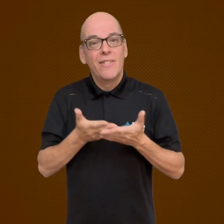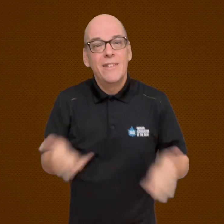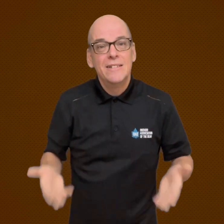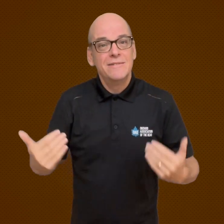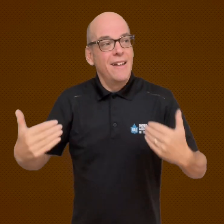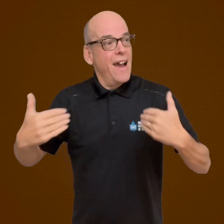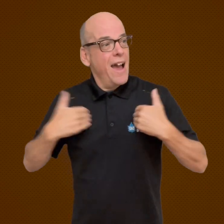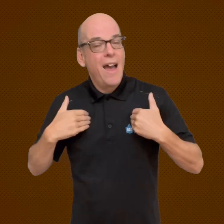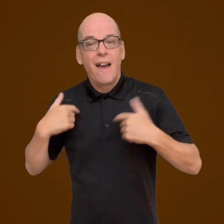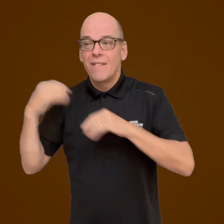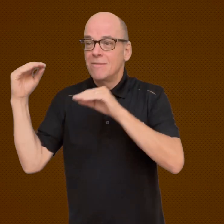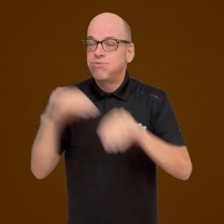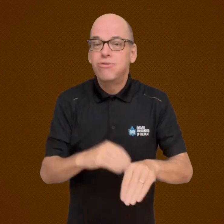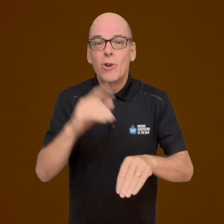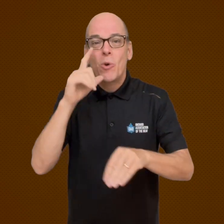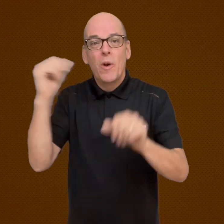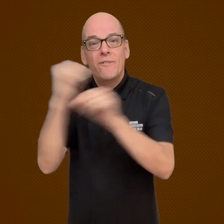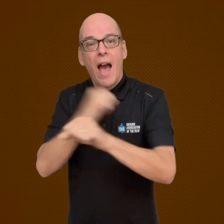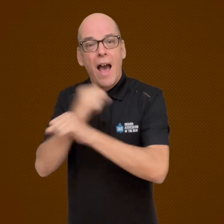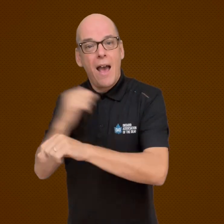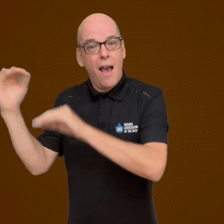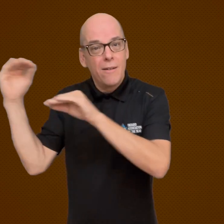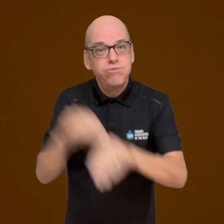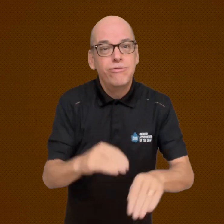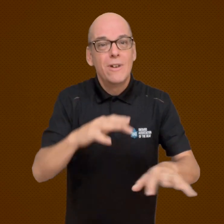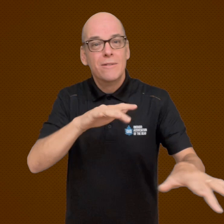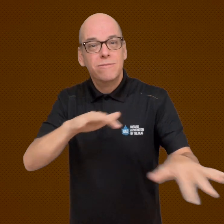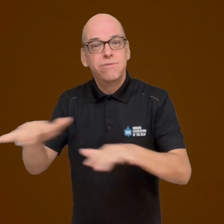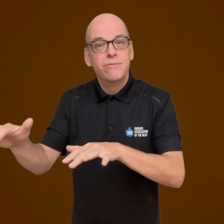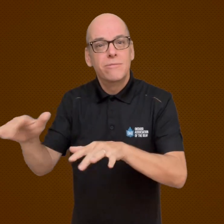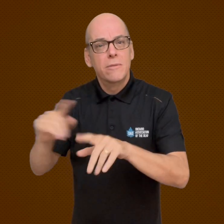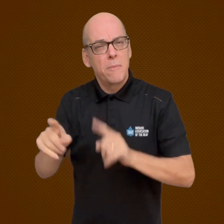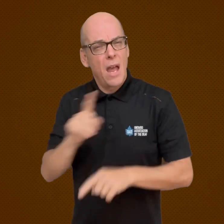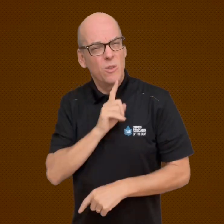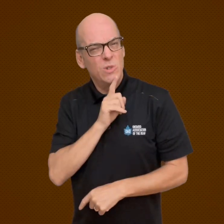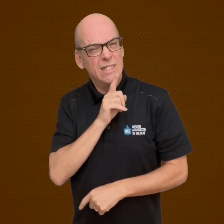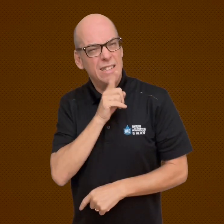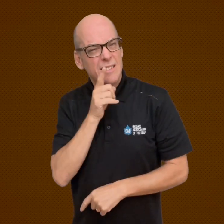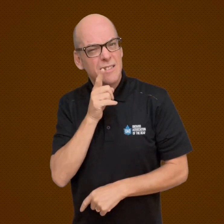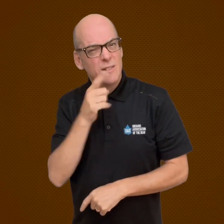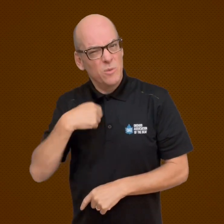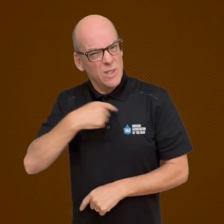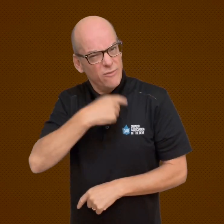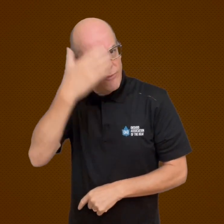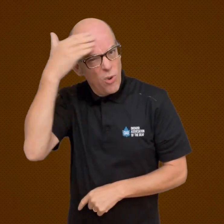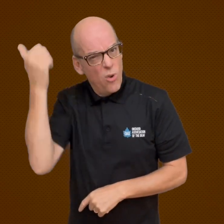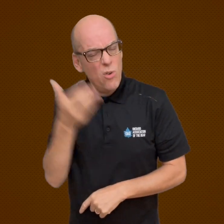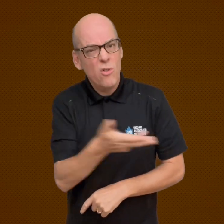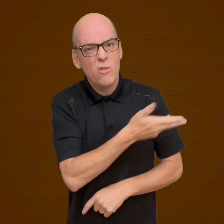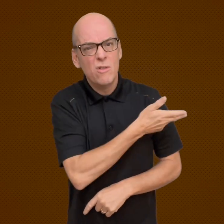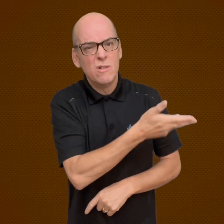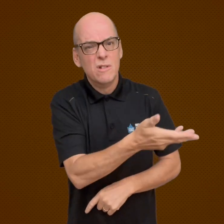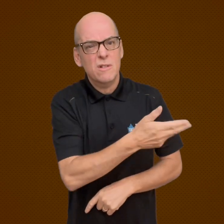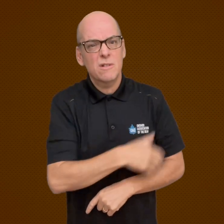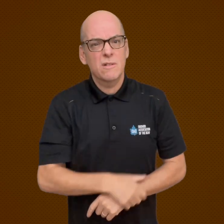and how they arrived here, but we forget about Indigenous people and the fact that they were here first.